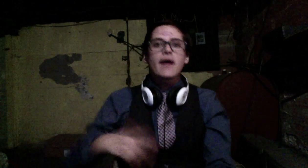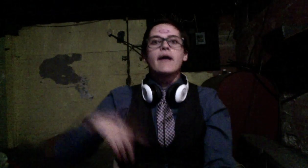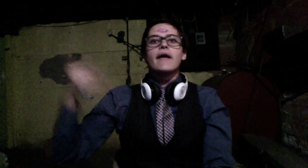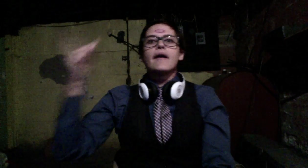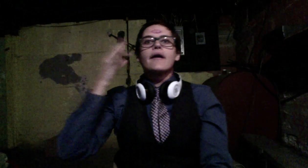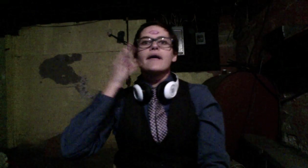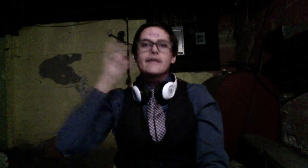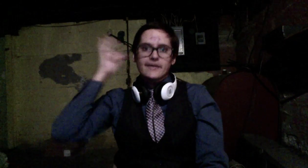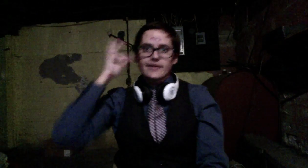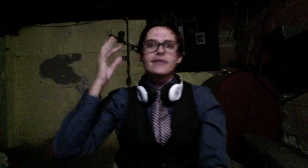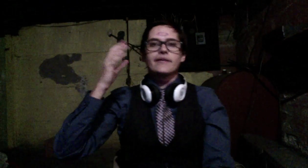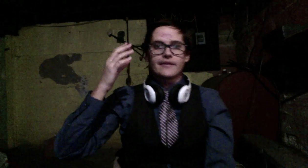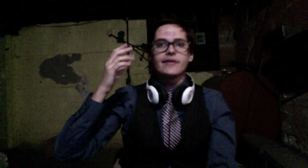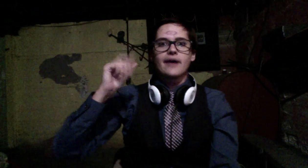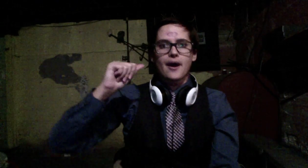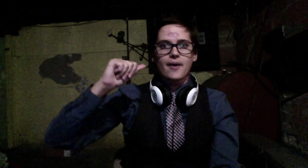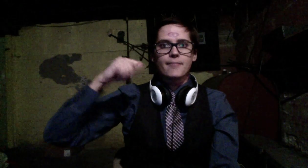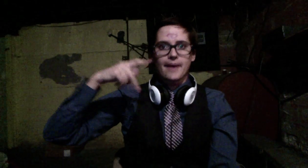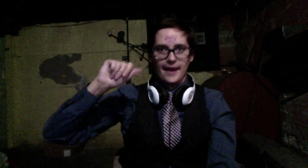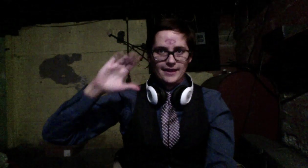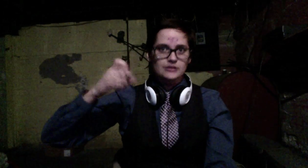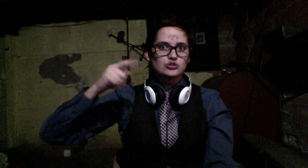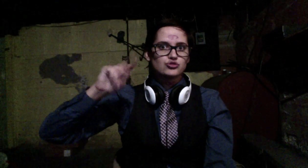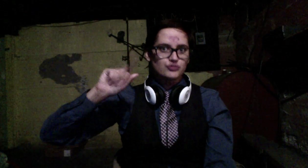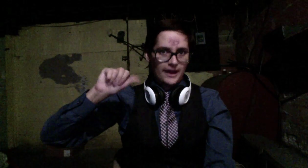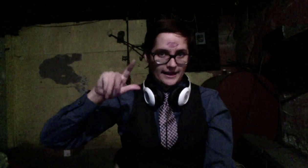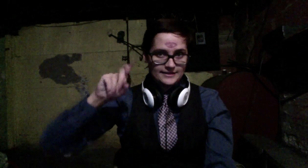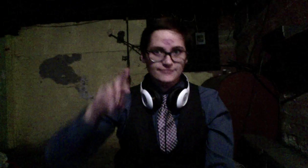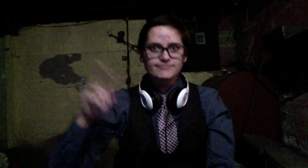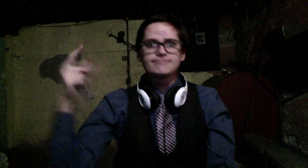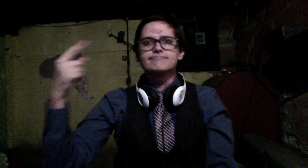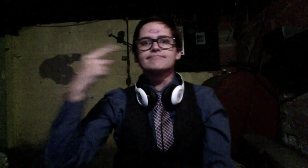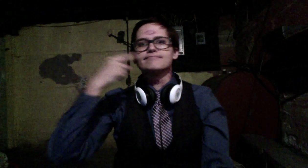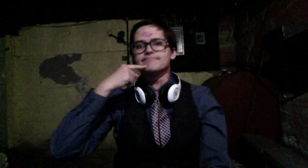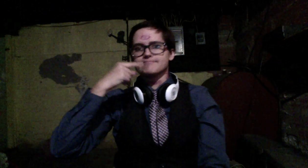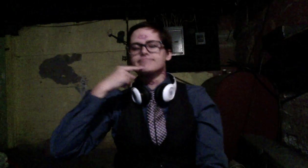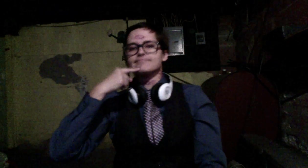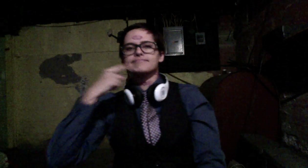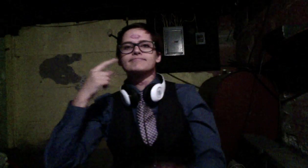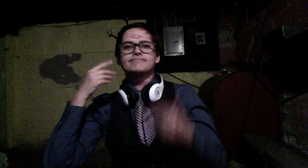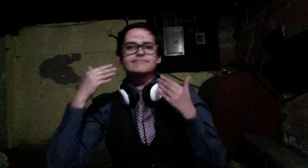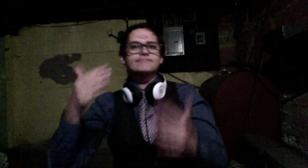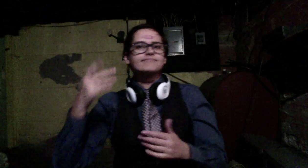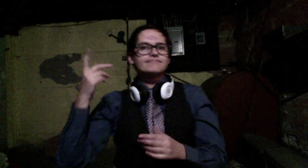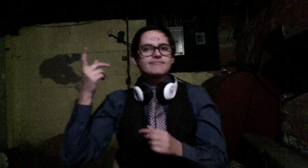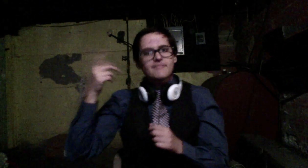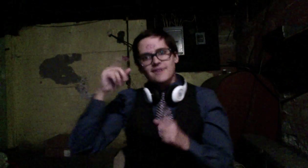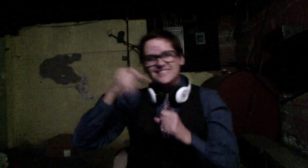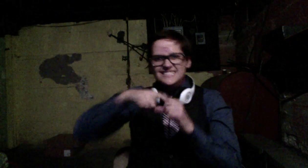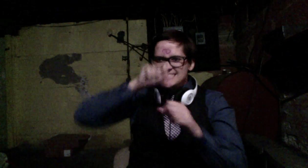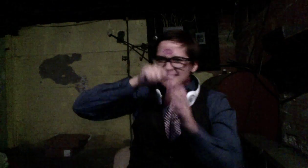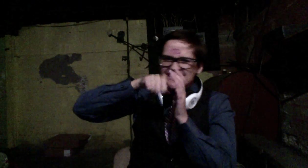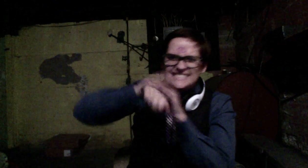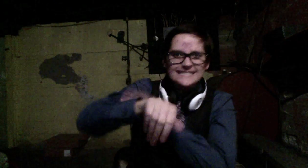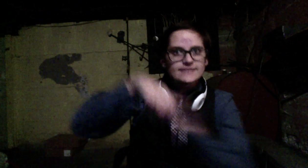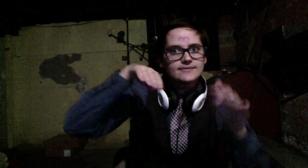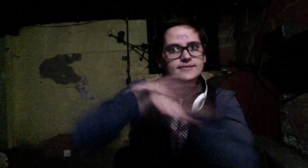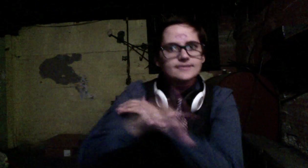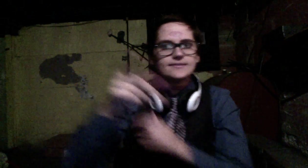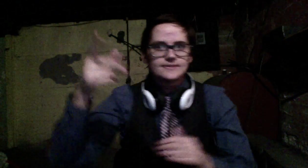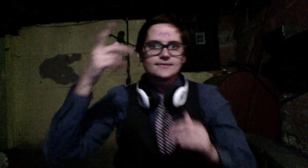WELL HE INDIAN A-P-A-C-H-E T-R-A-C-K-E-R HE SAID GO-AHEAD SNEAK ENTER